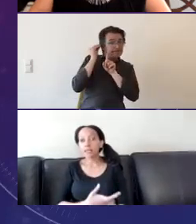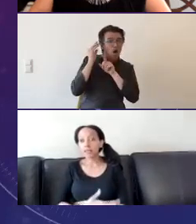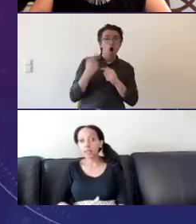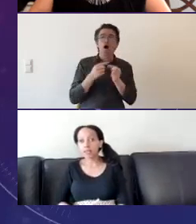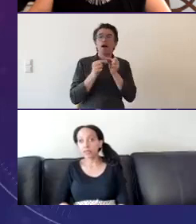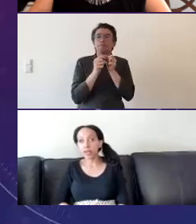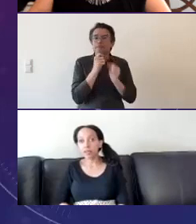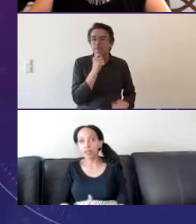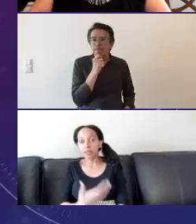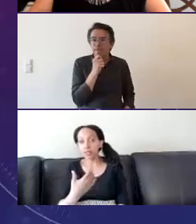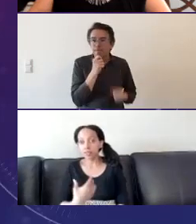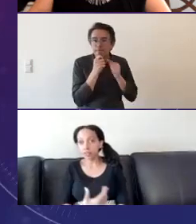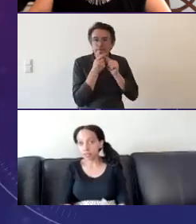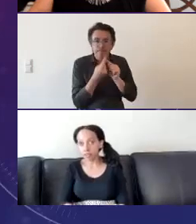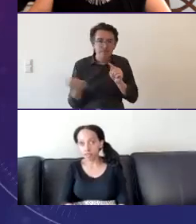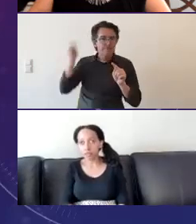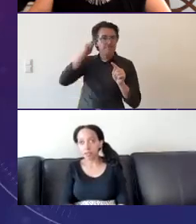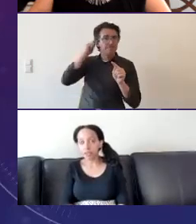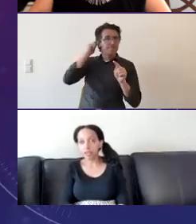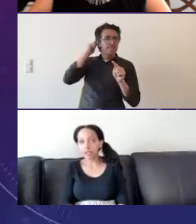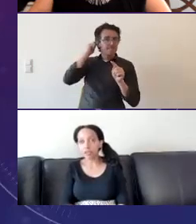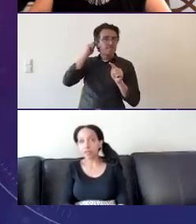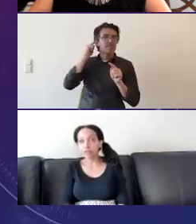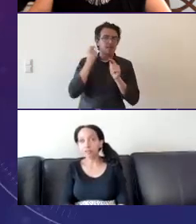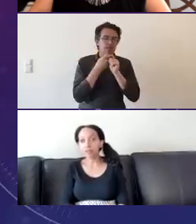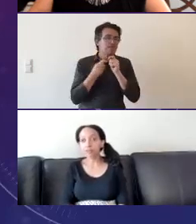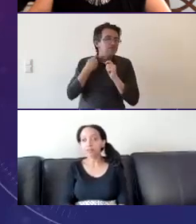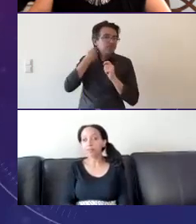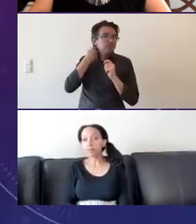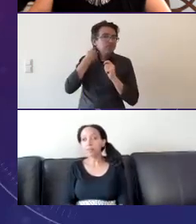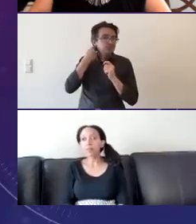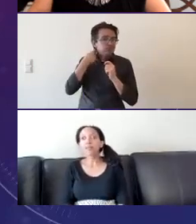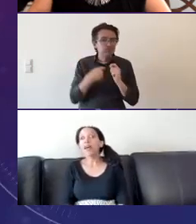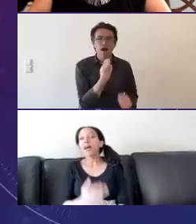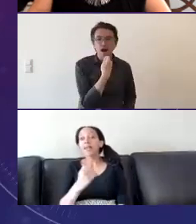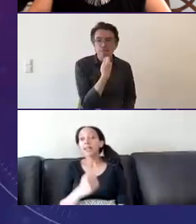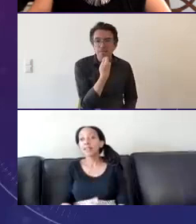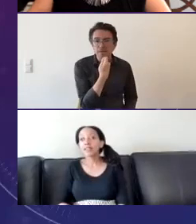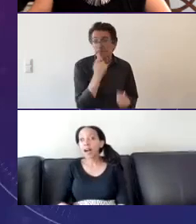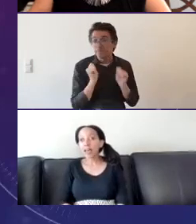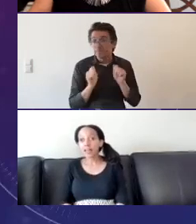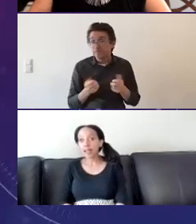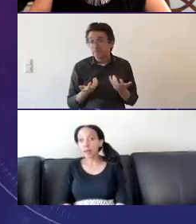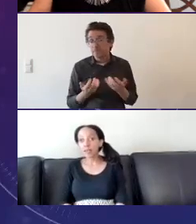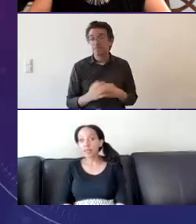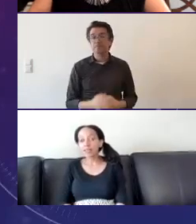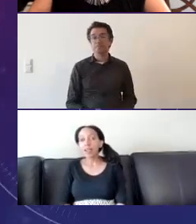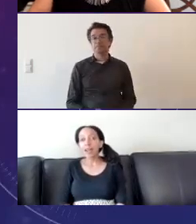listening device to send this communication there's sign language and